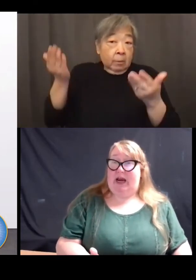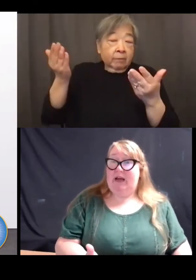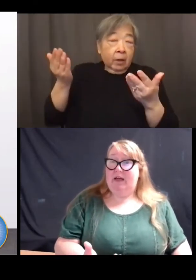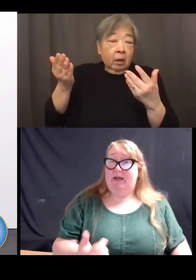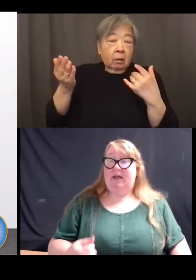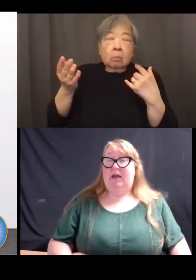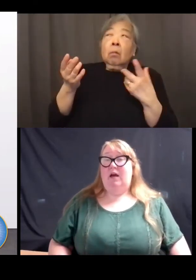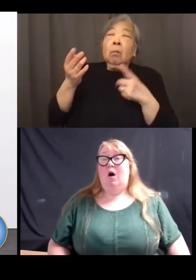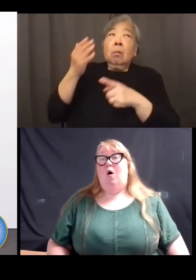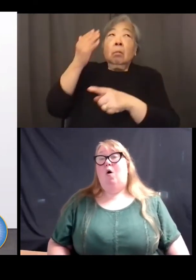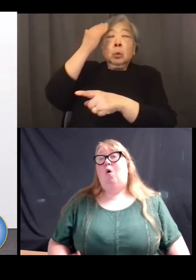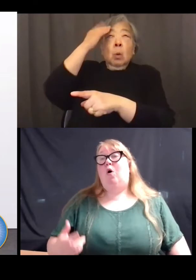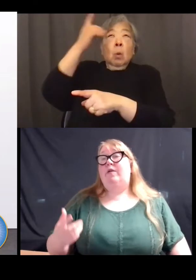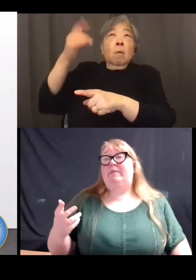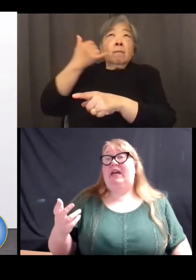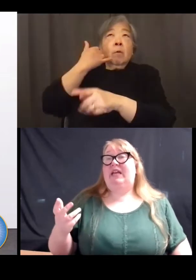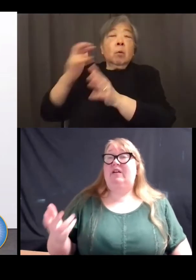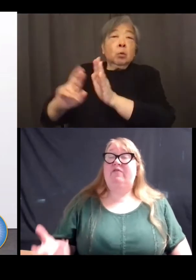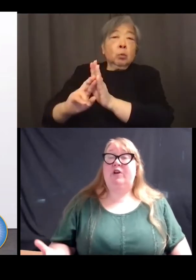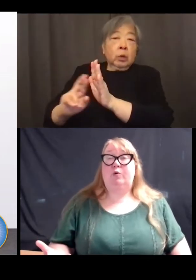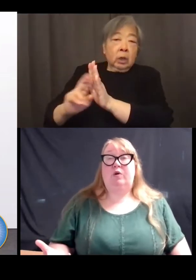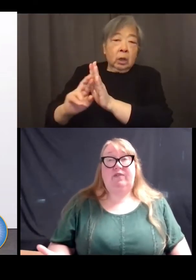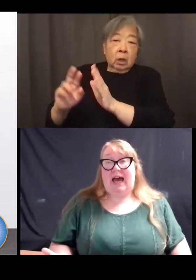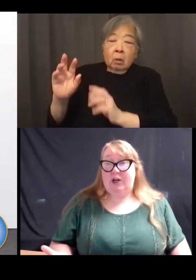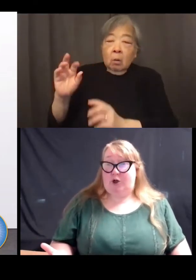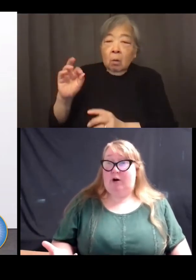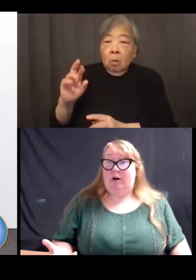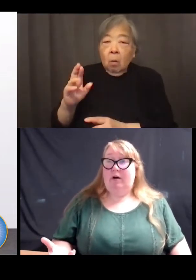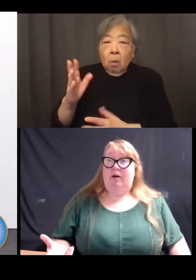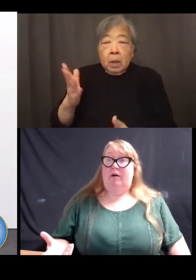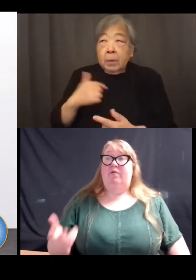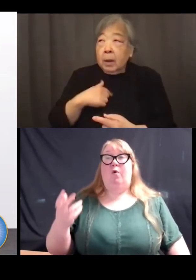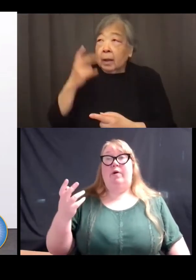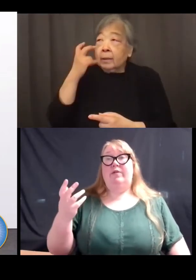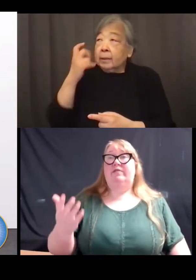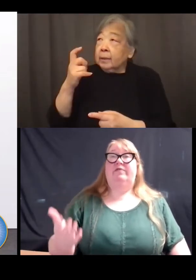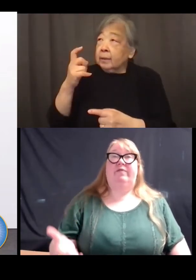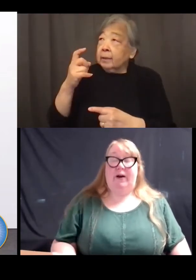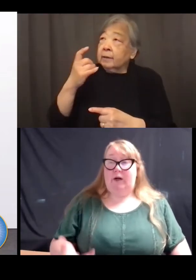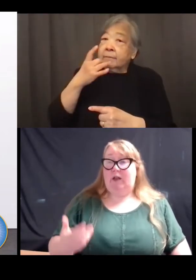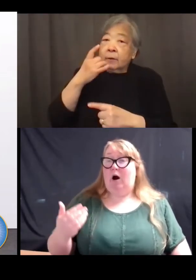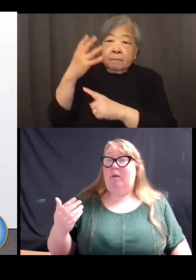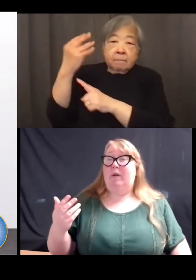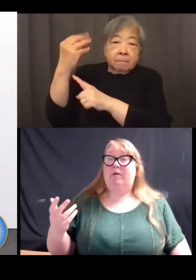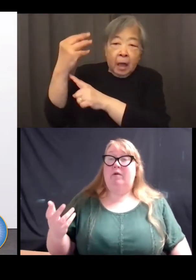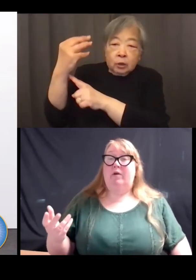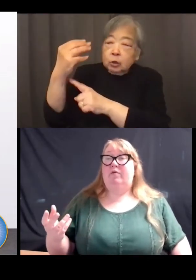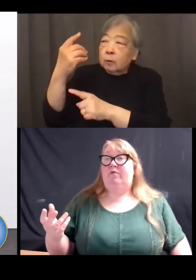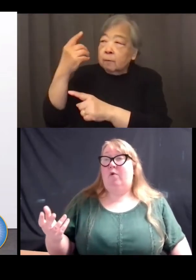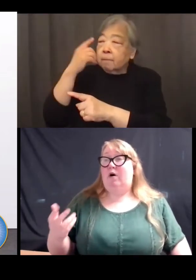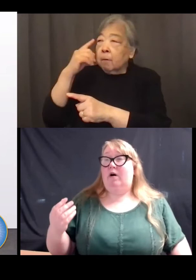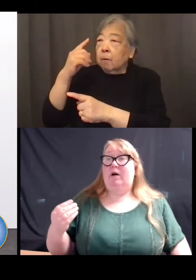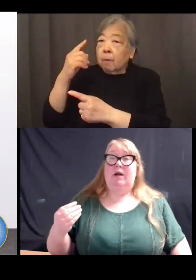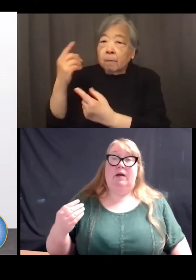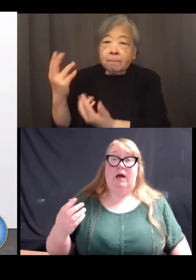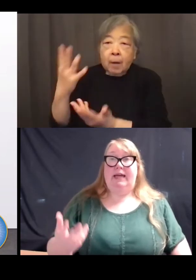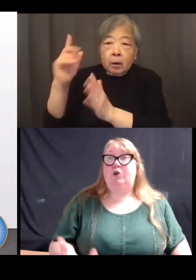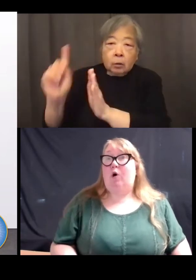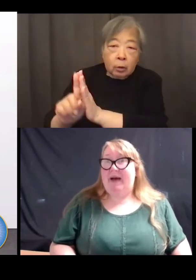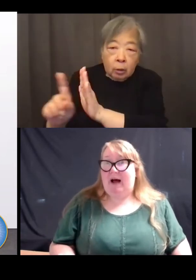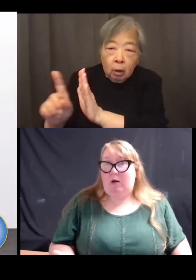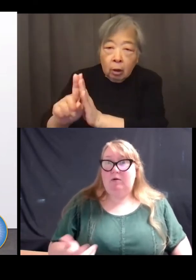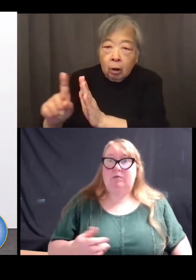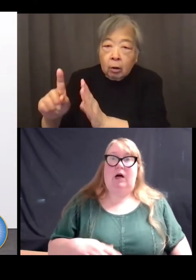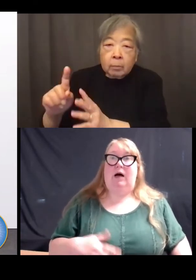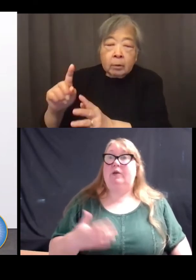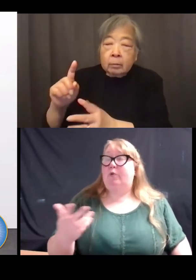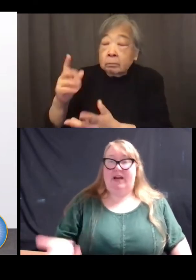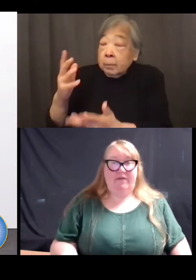ringing or they need a visual flasher for the fire alarm for a doorbell the ring of